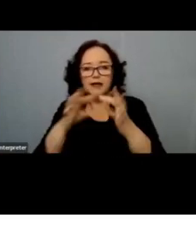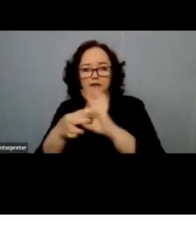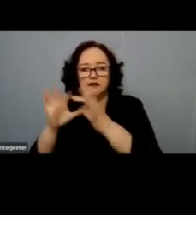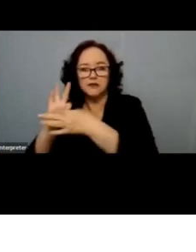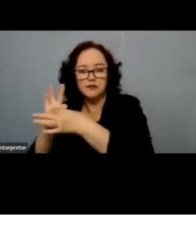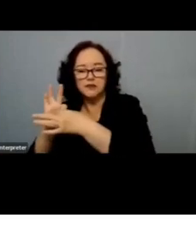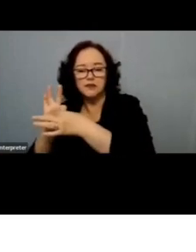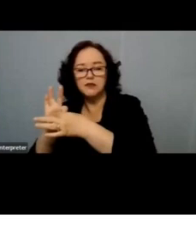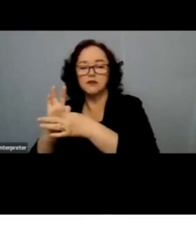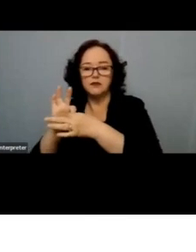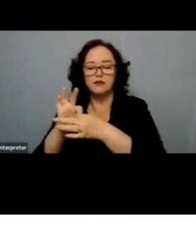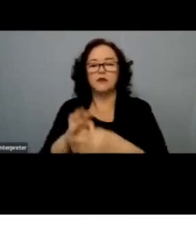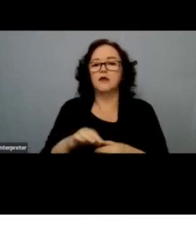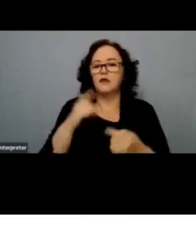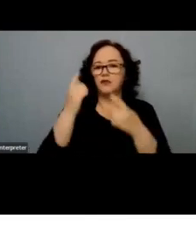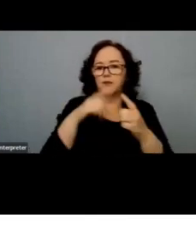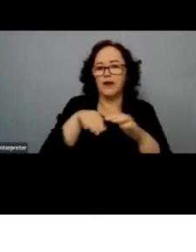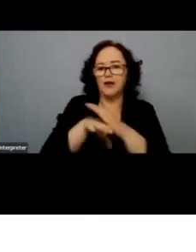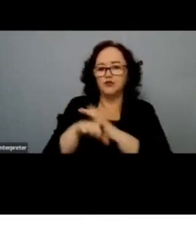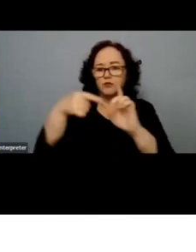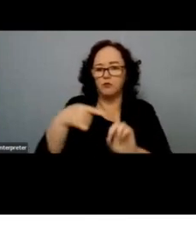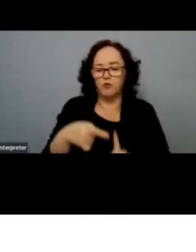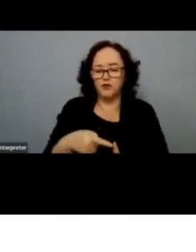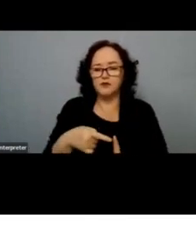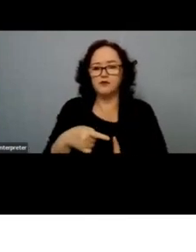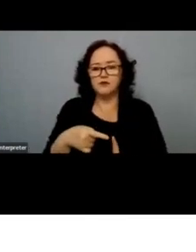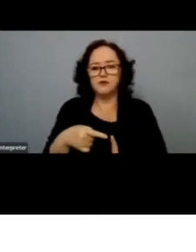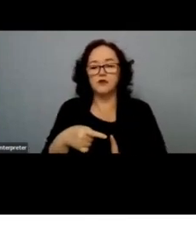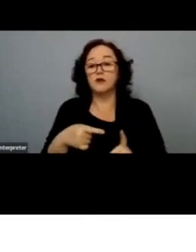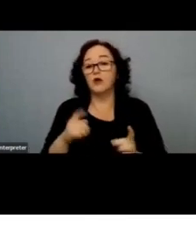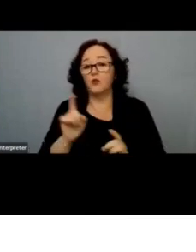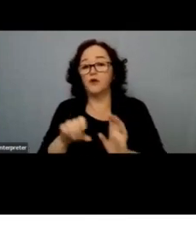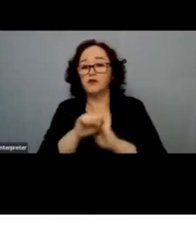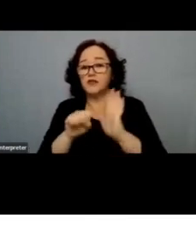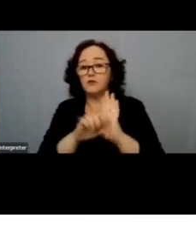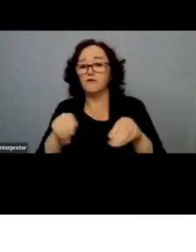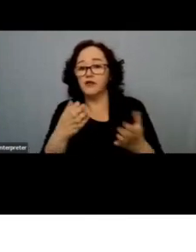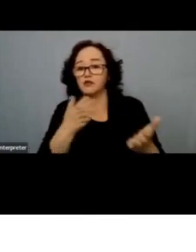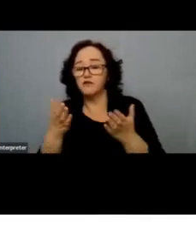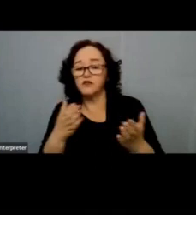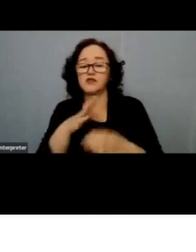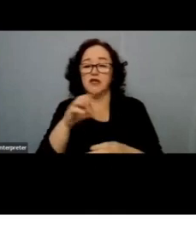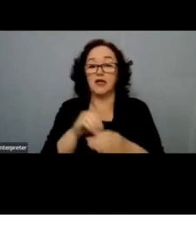to think about entry points that your state's brain and services program and the child welfare system may engage with each